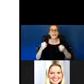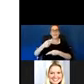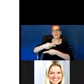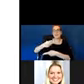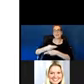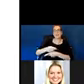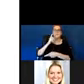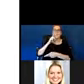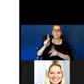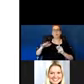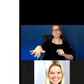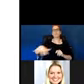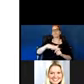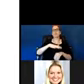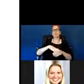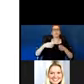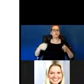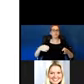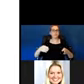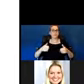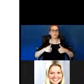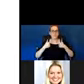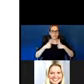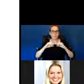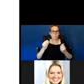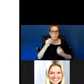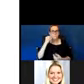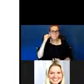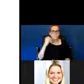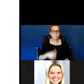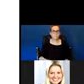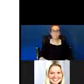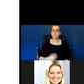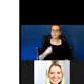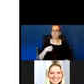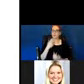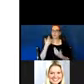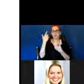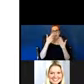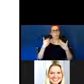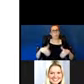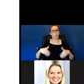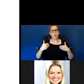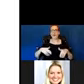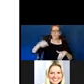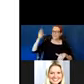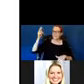And again we quickly realized that the need was great. Alameda County is a large county.